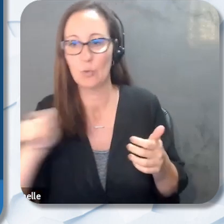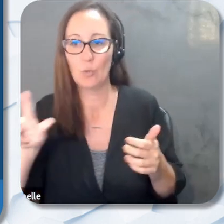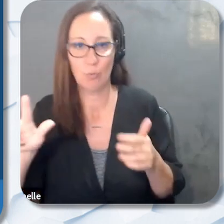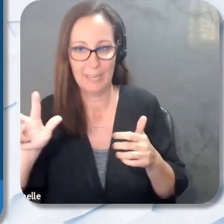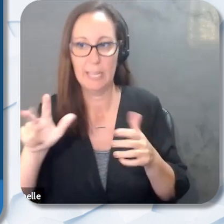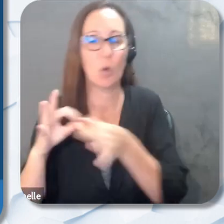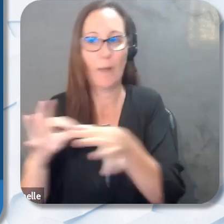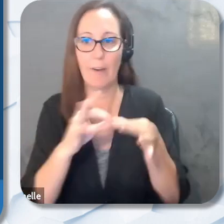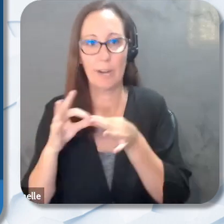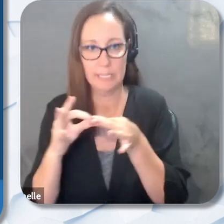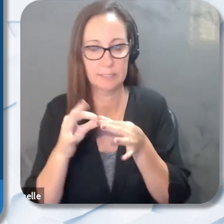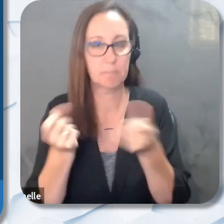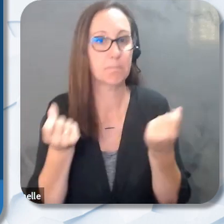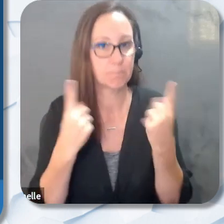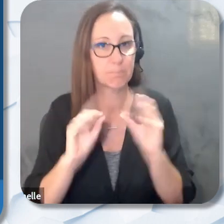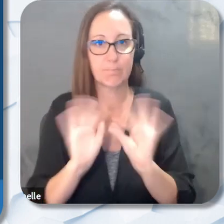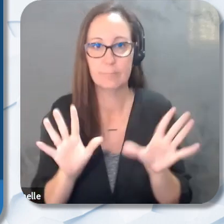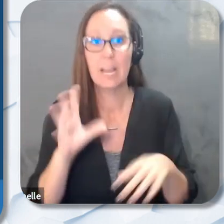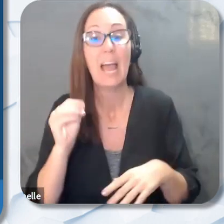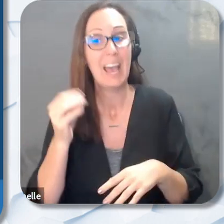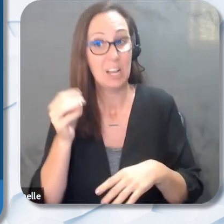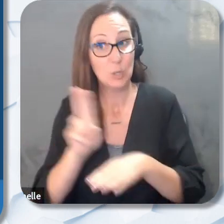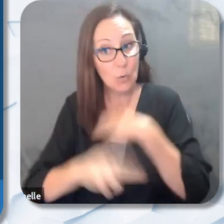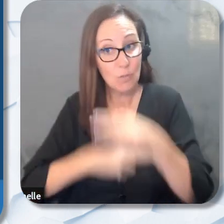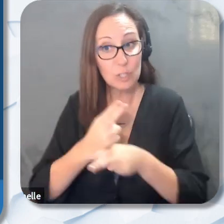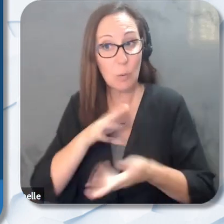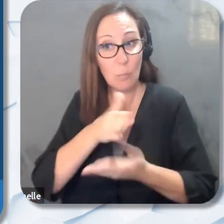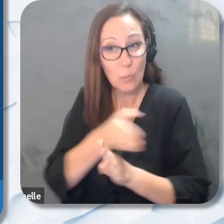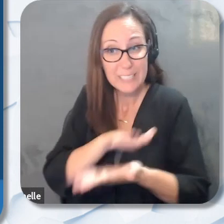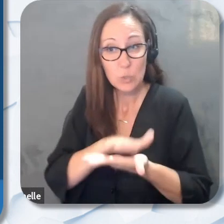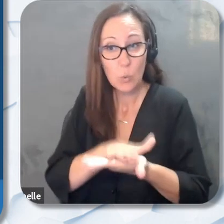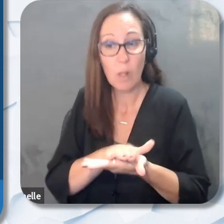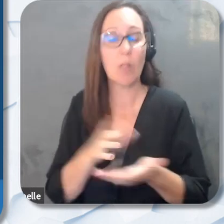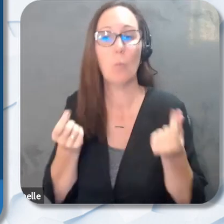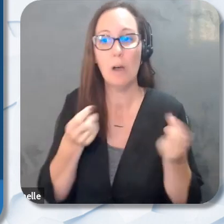all of us at C D talk about universal preschool we are talking about transitional kindergarten.